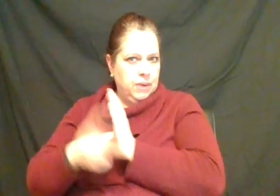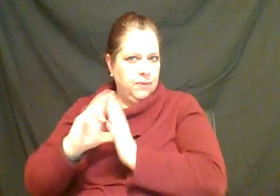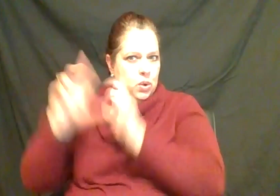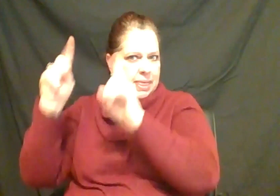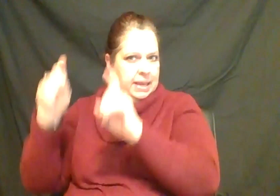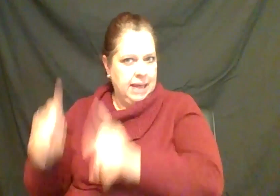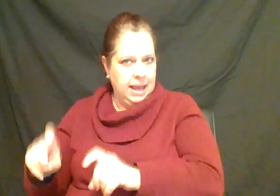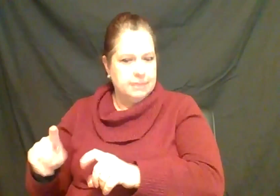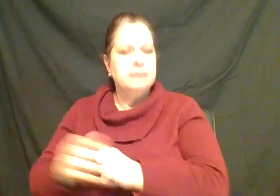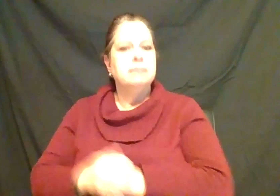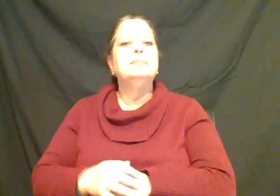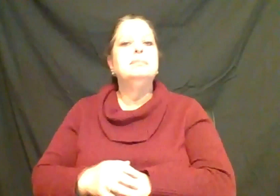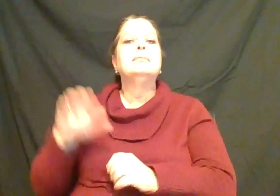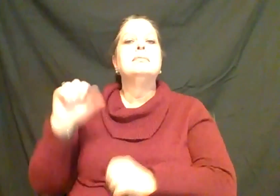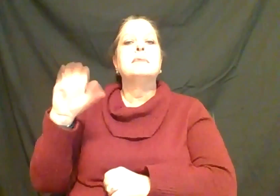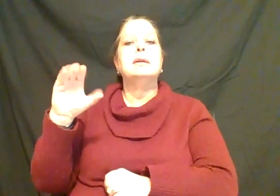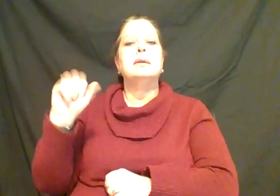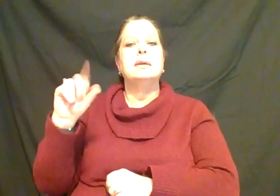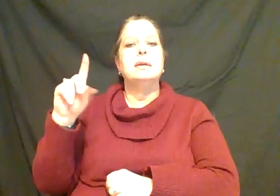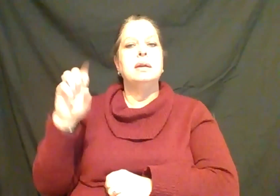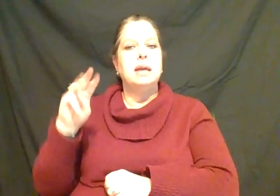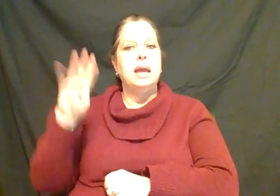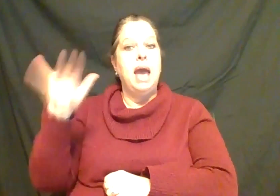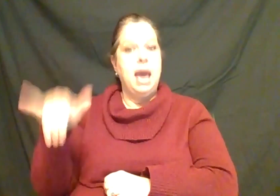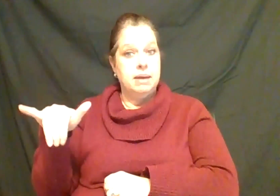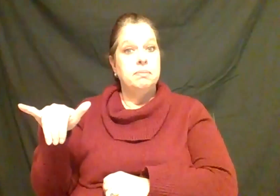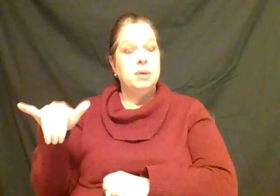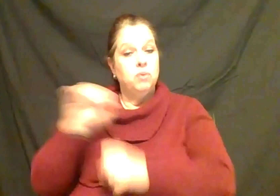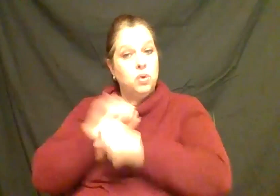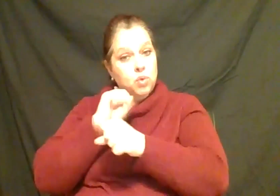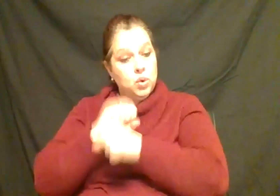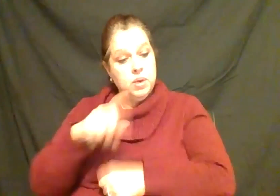we've worked with academy coordinators for them to develop those courses that best work